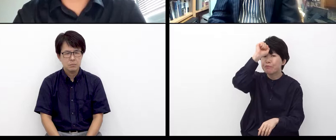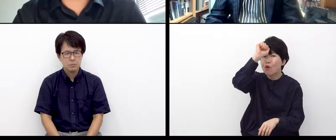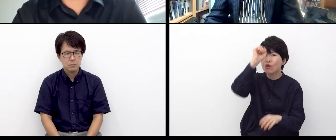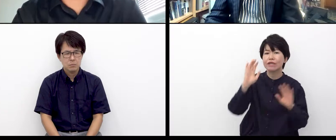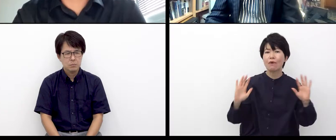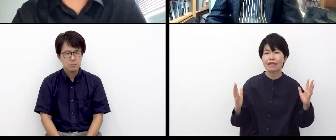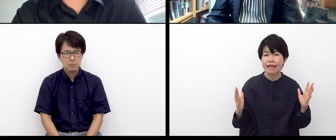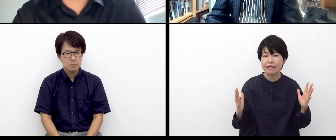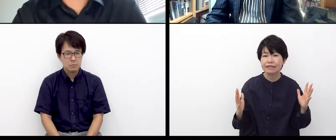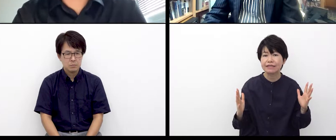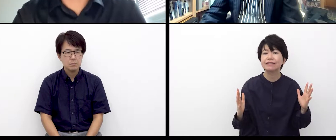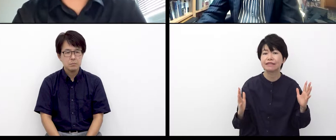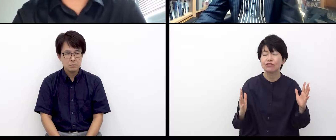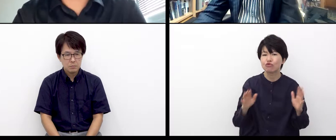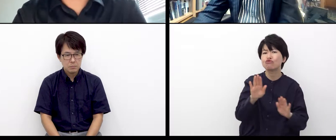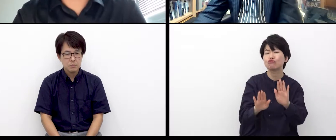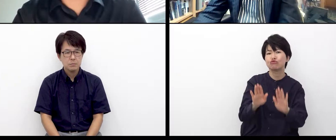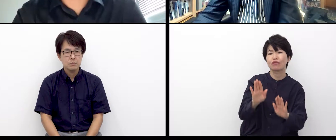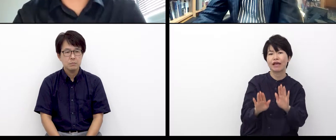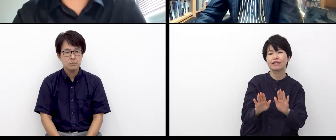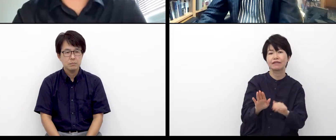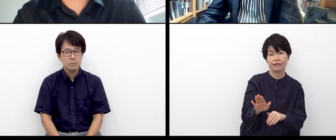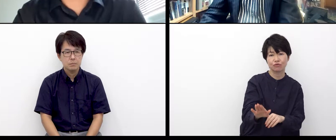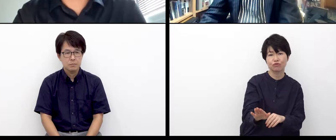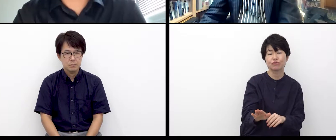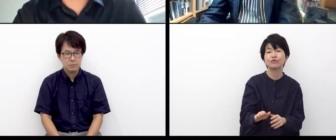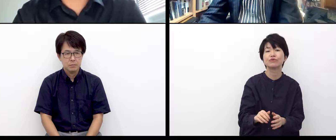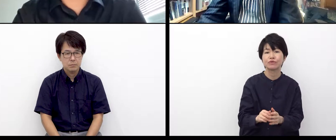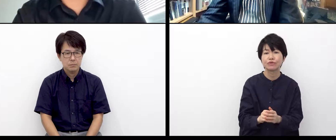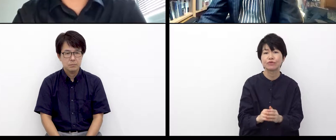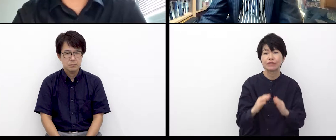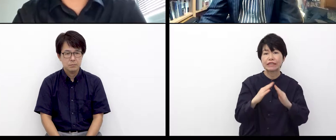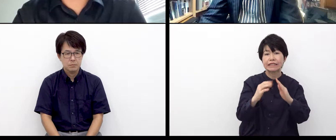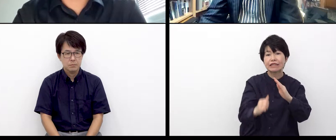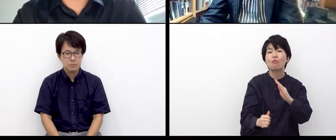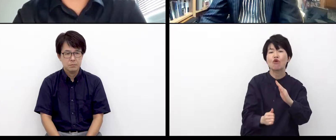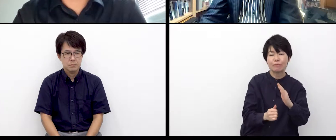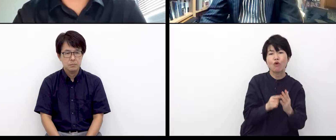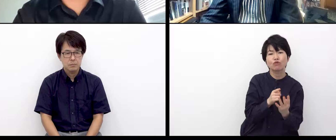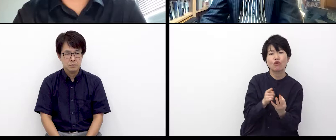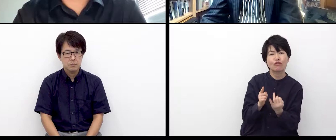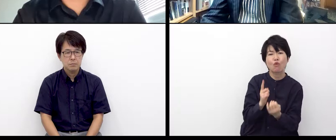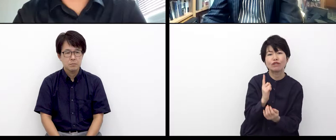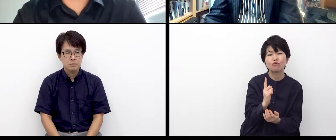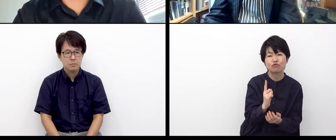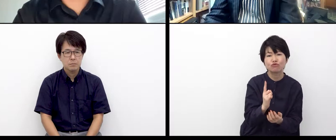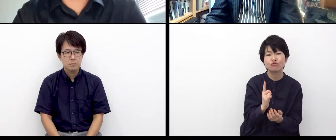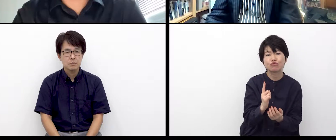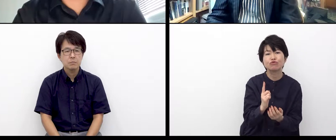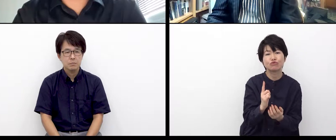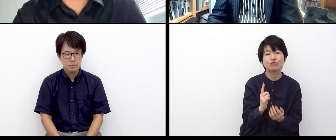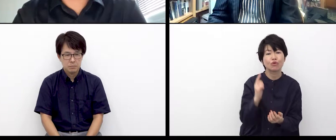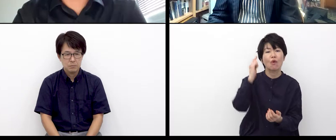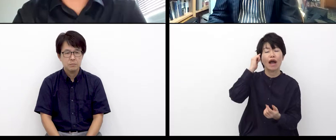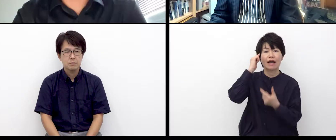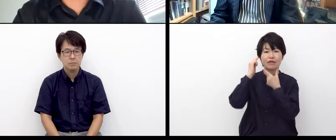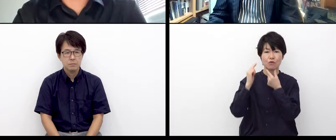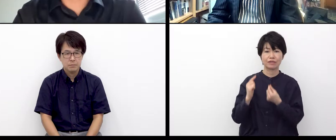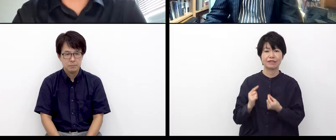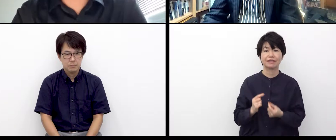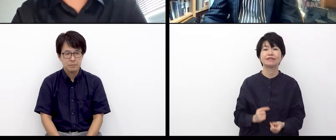but not a disease. You can understand it in that way.